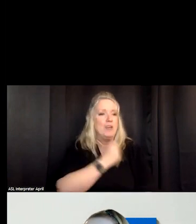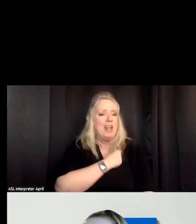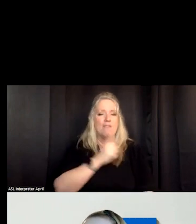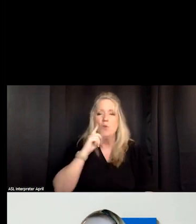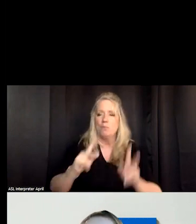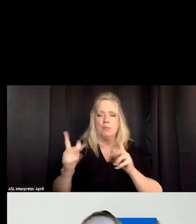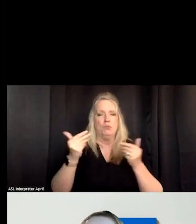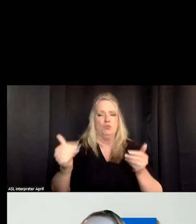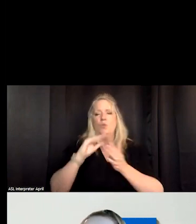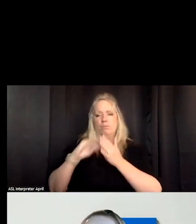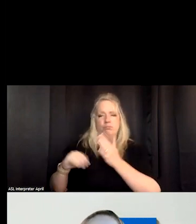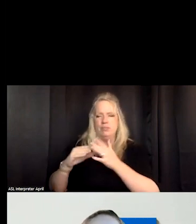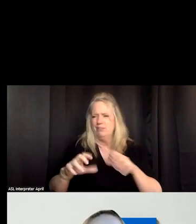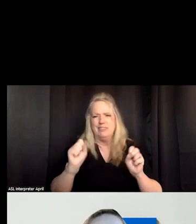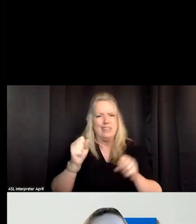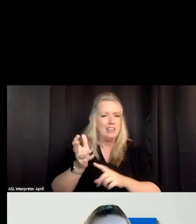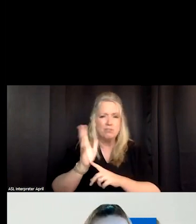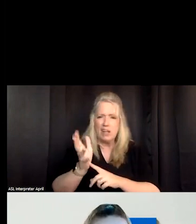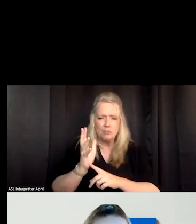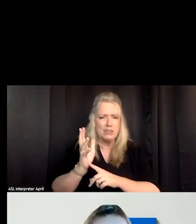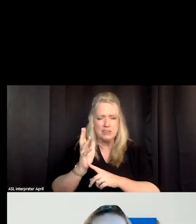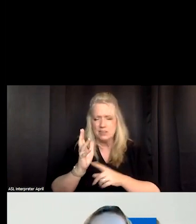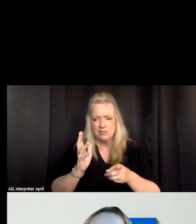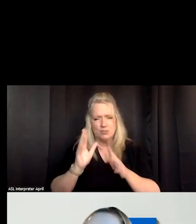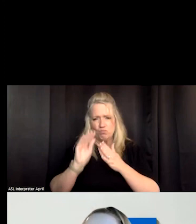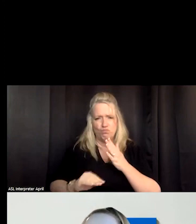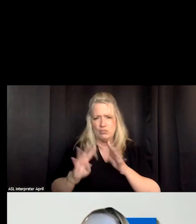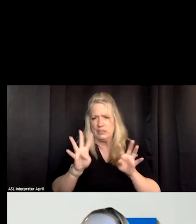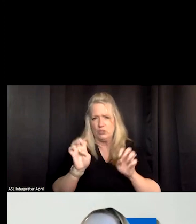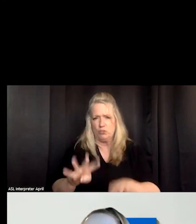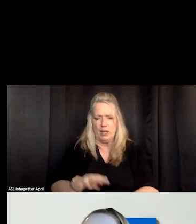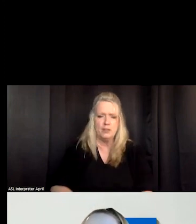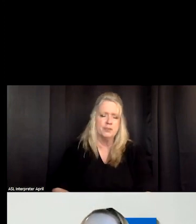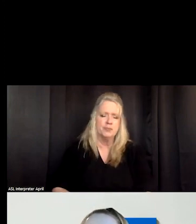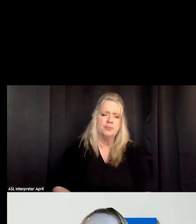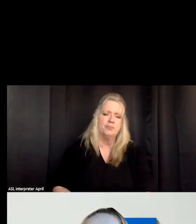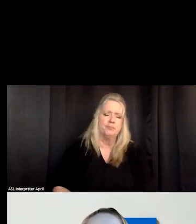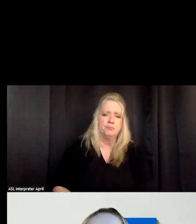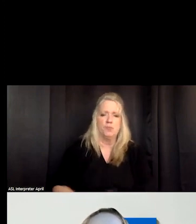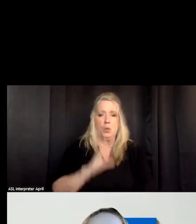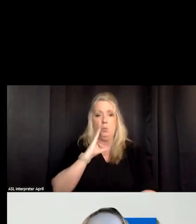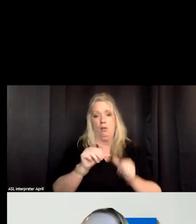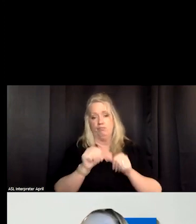OUT. SHOULD ONLY TAKE FIVE MINUTES. AGAIN, THAT WILL BE OPEN THROUGH END OF THE WEEK. IF YOU